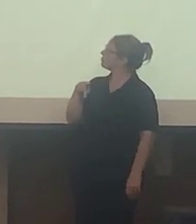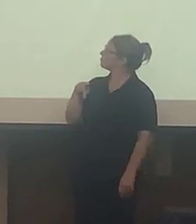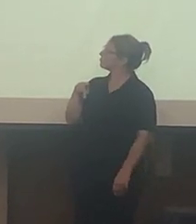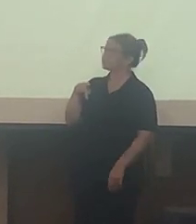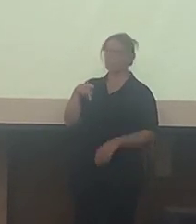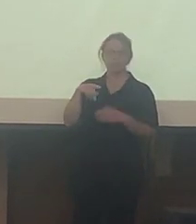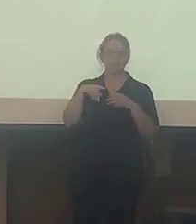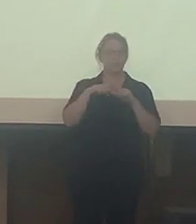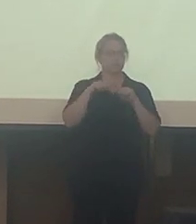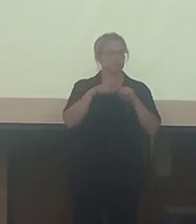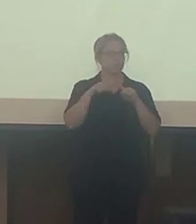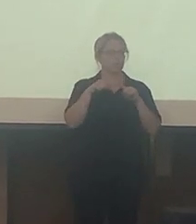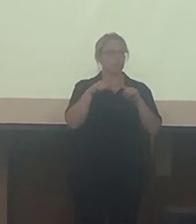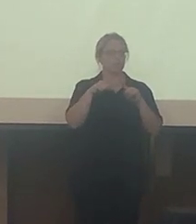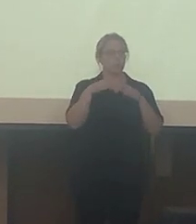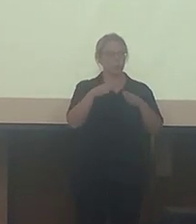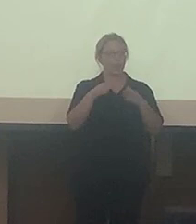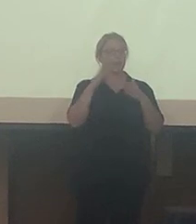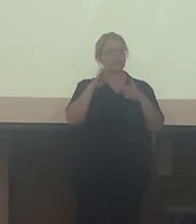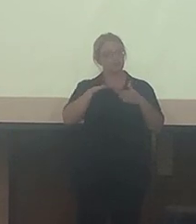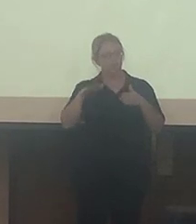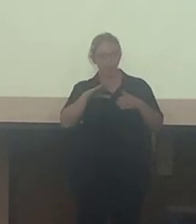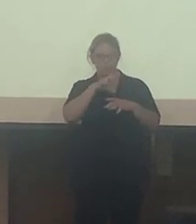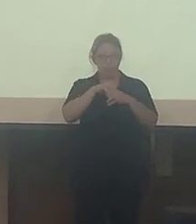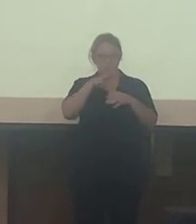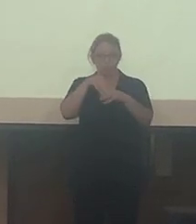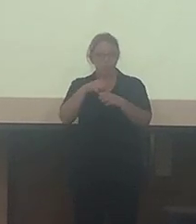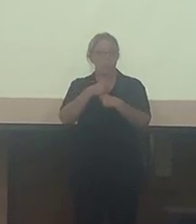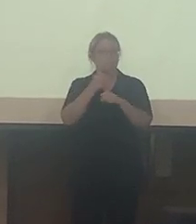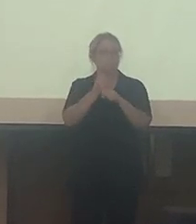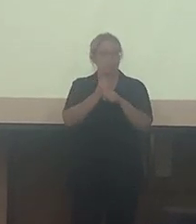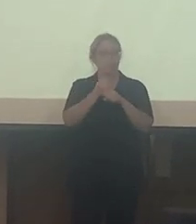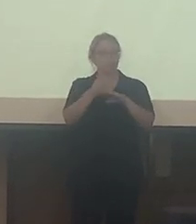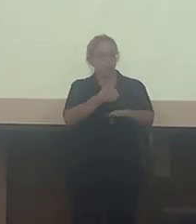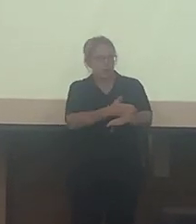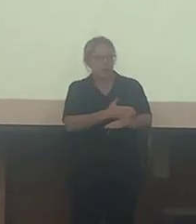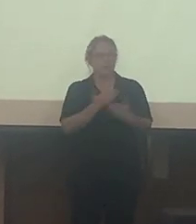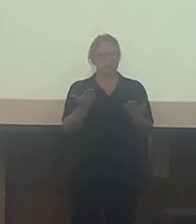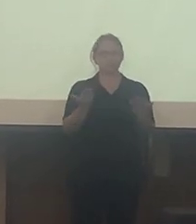the child's ability to participate make progress these are just all different ideas like how is the